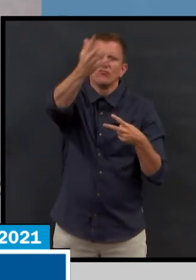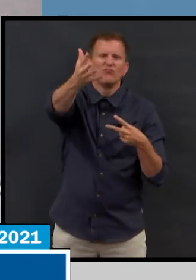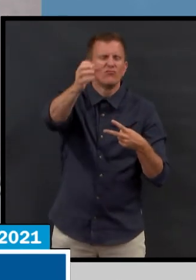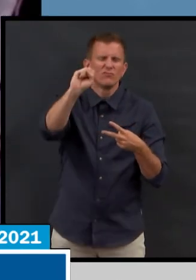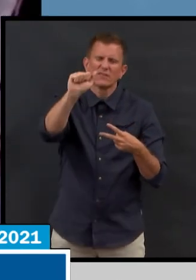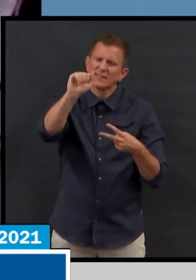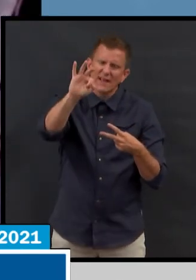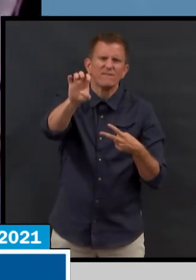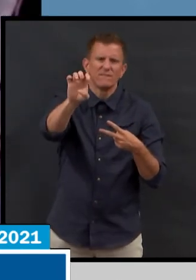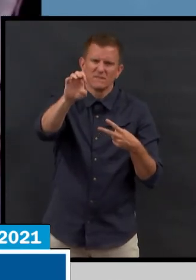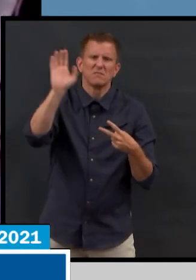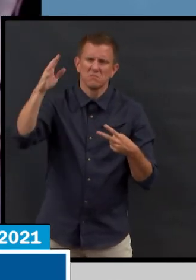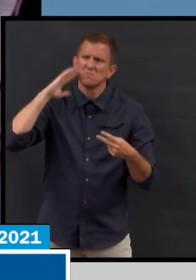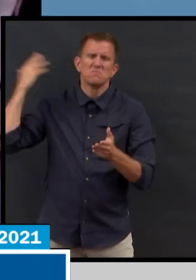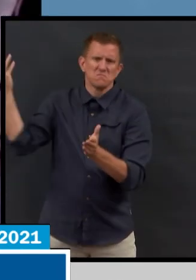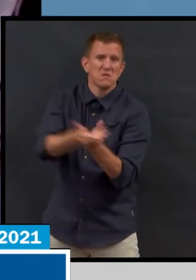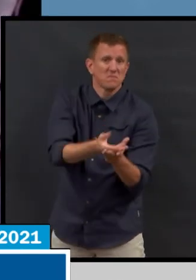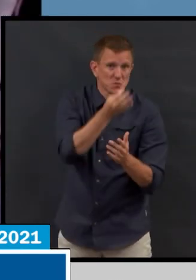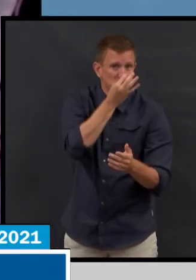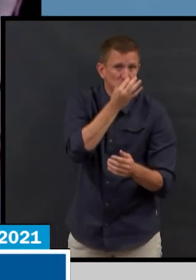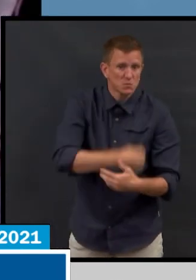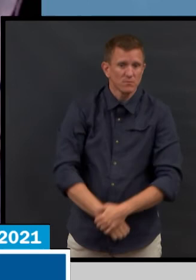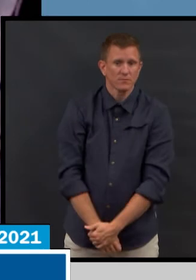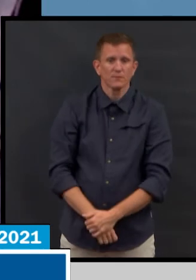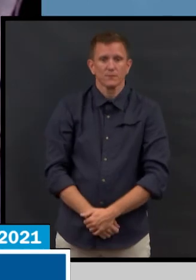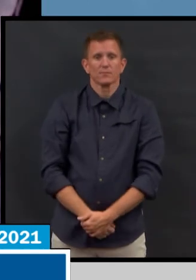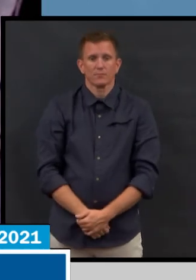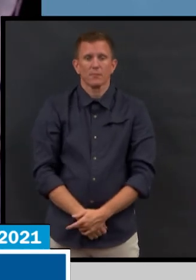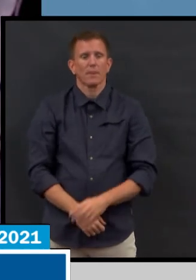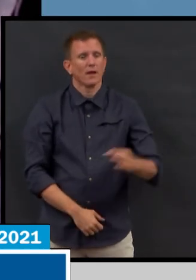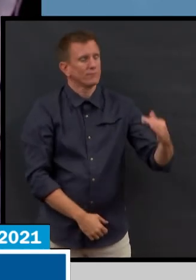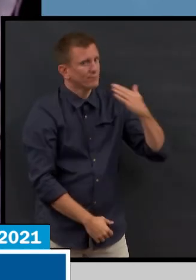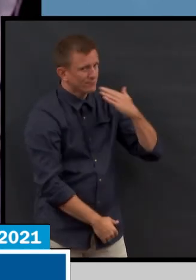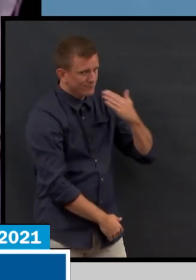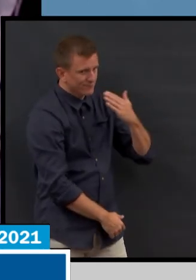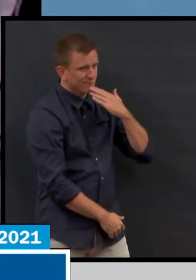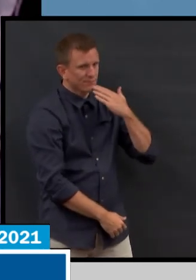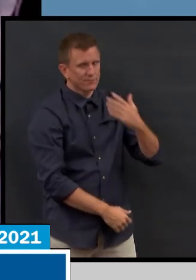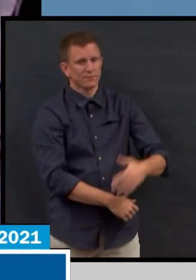okay thank you so much bob and mayor hancock i know that you had said this um early you've been